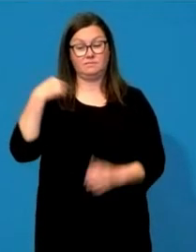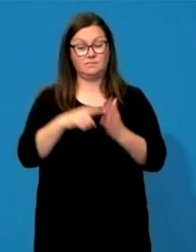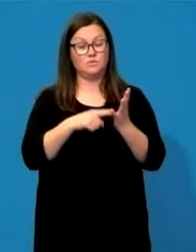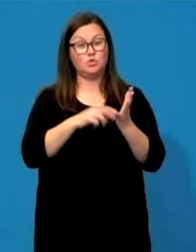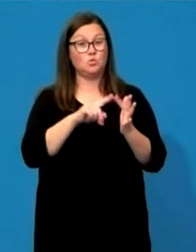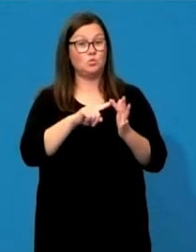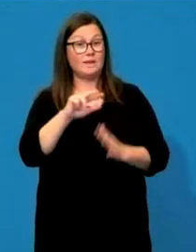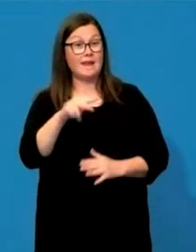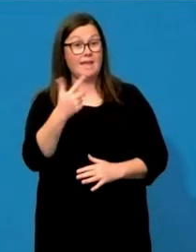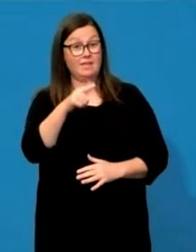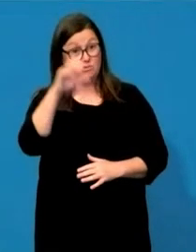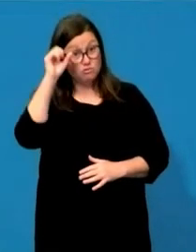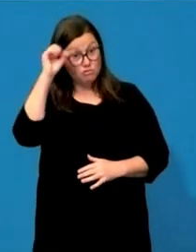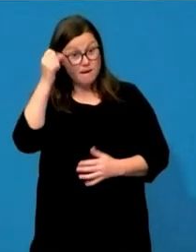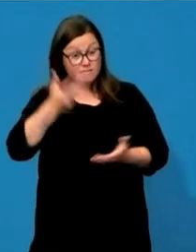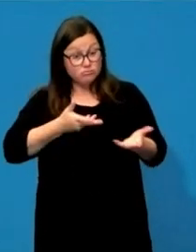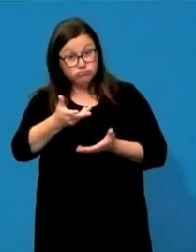the experiences of you and your family? Yes, I do.